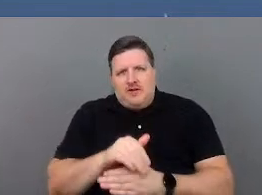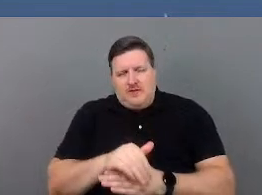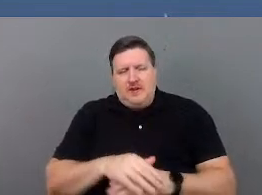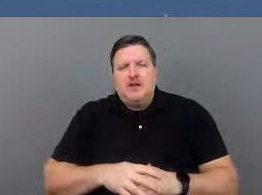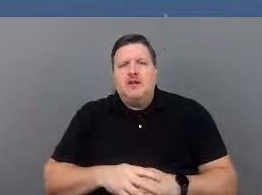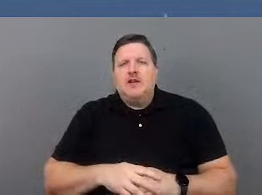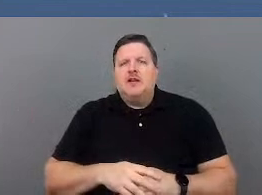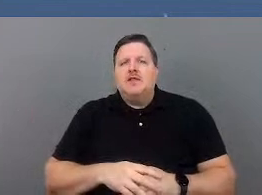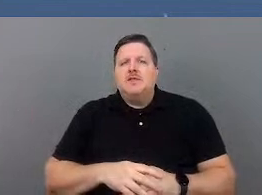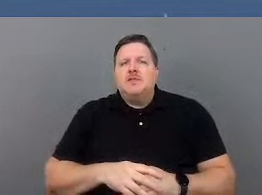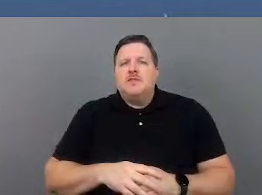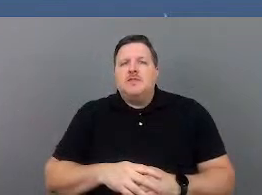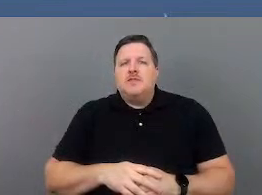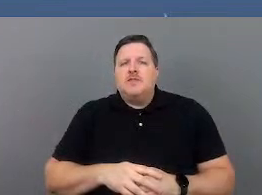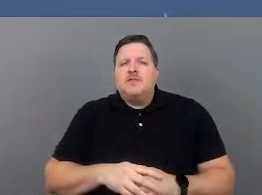HAS BEEN INTERESTING.